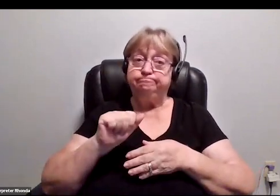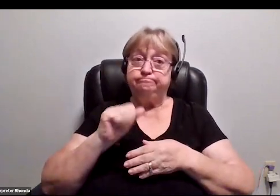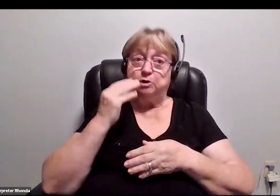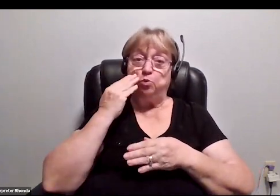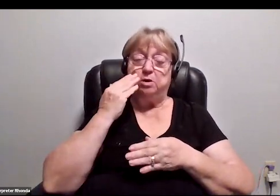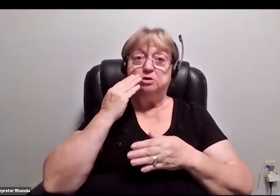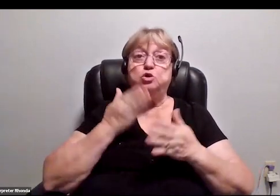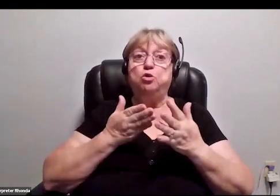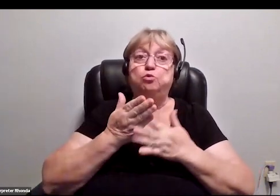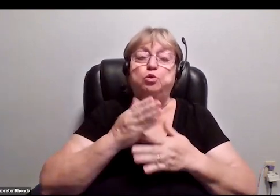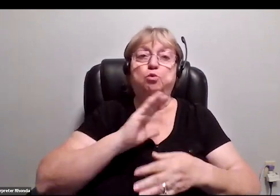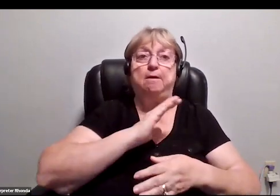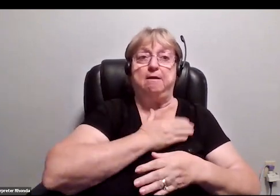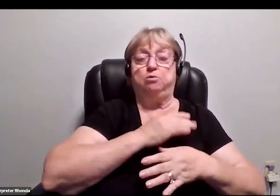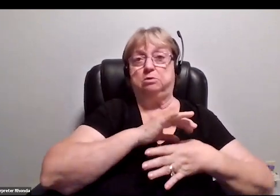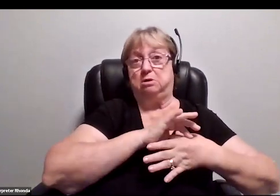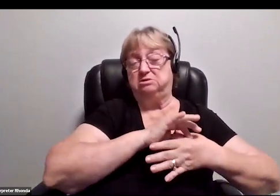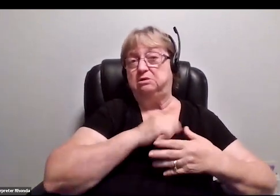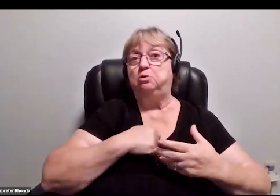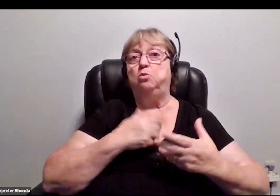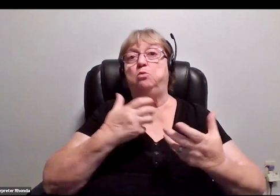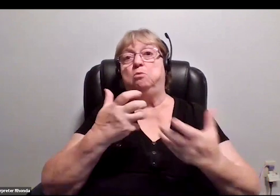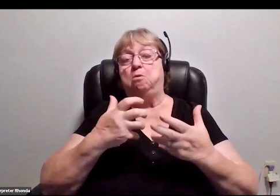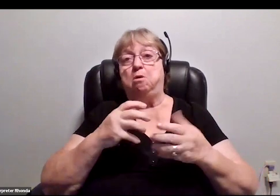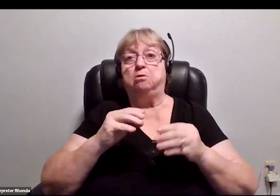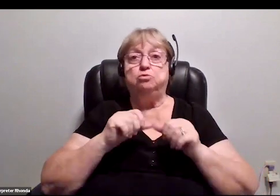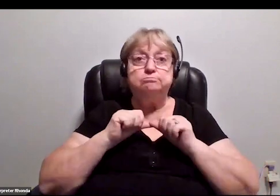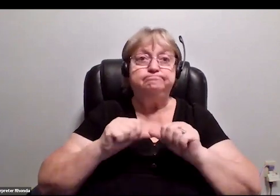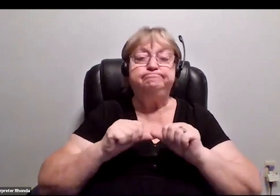We are looking to further our advocacy by increasing